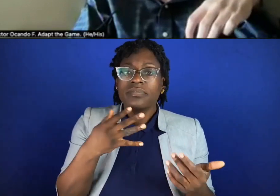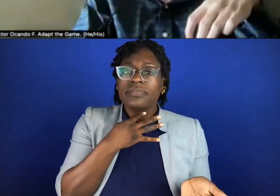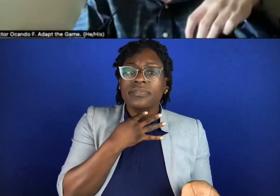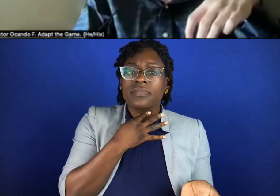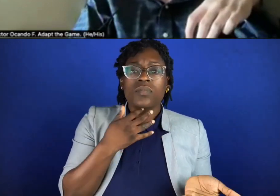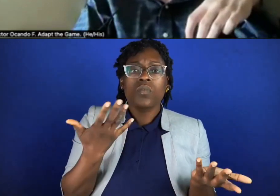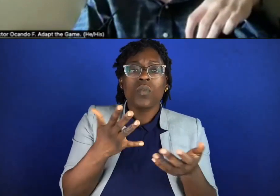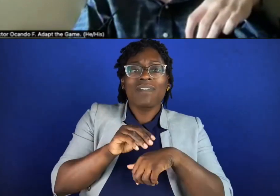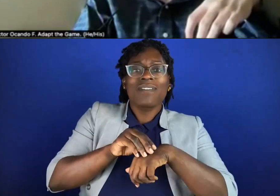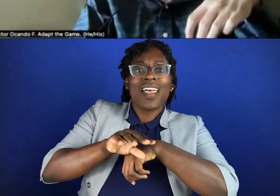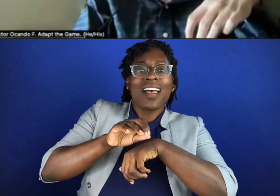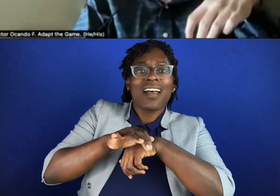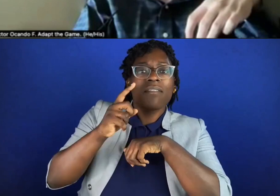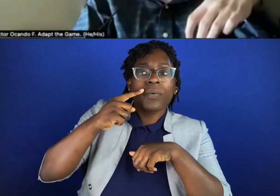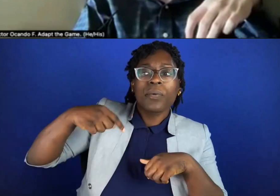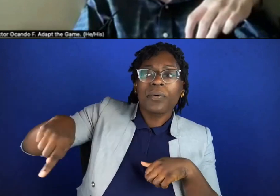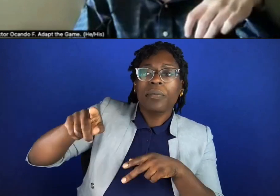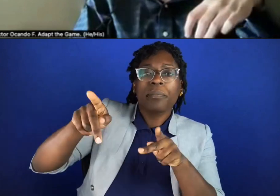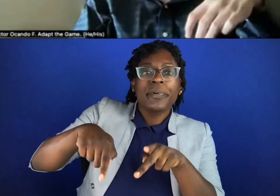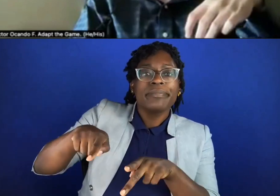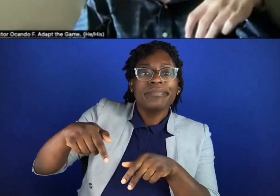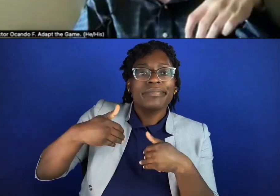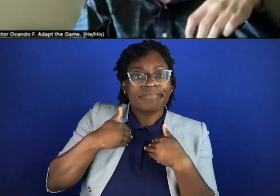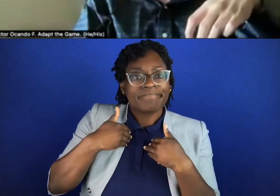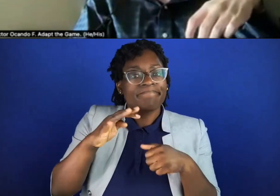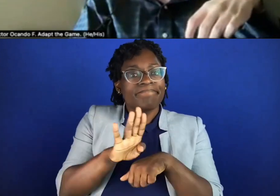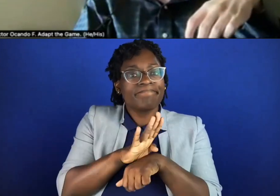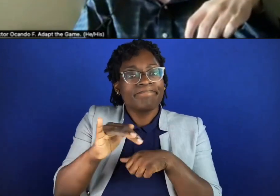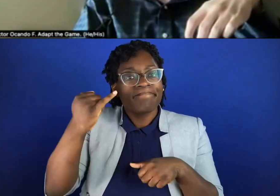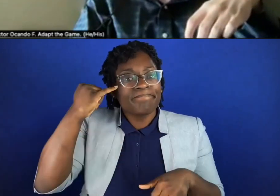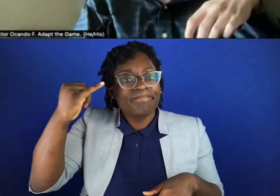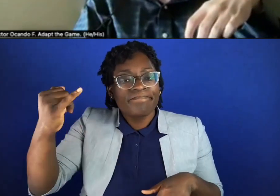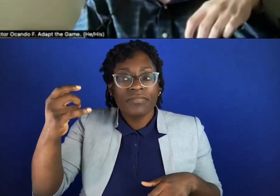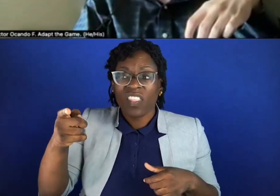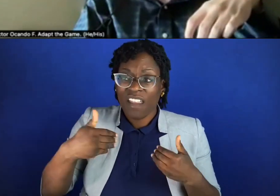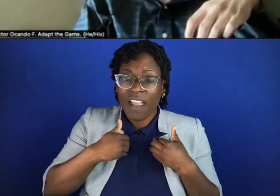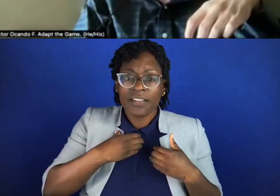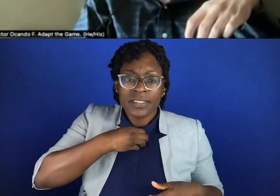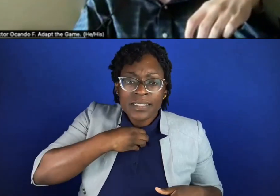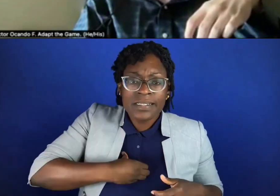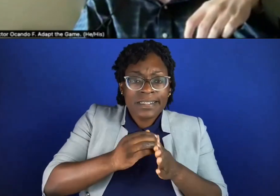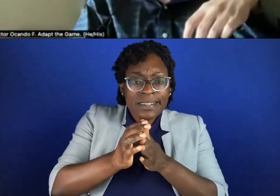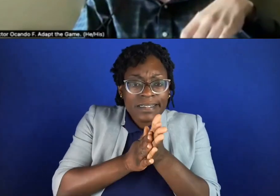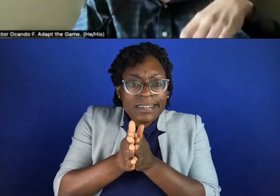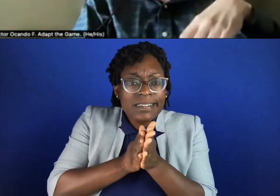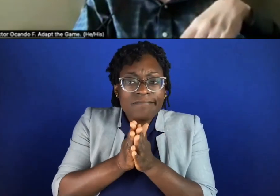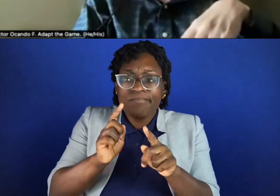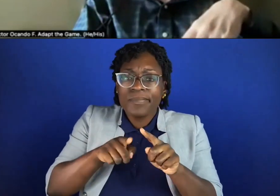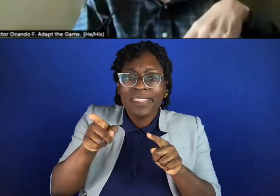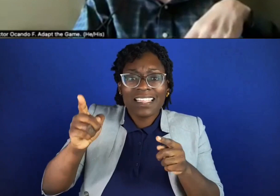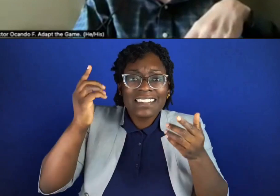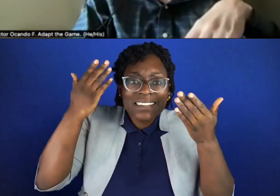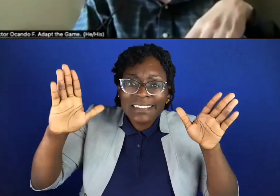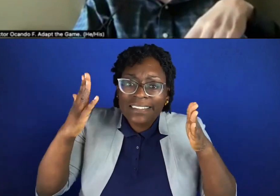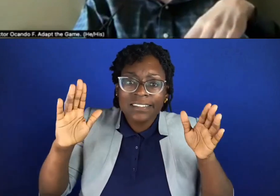who has a business idea that they’re passionate about but they just don’t know how to start.